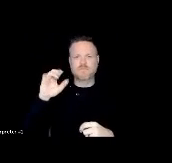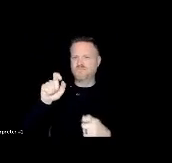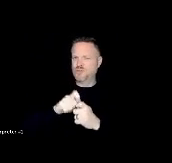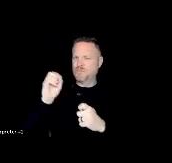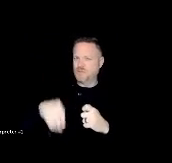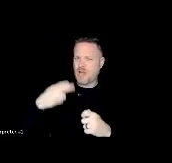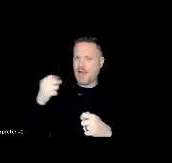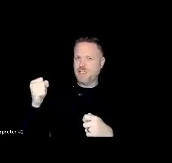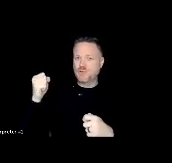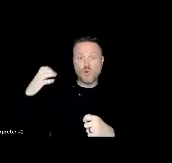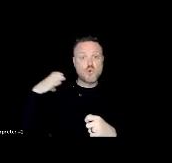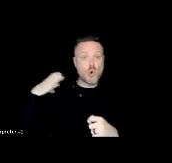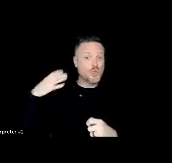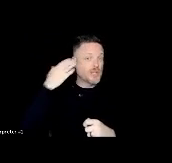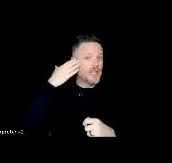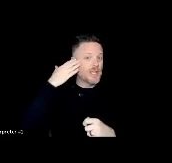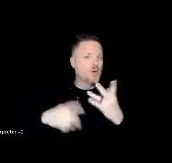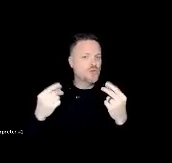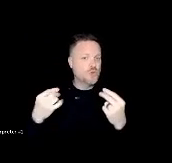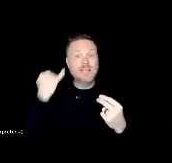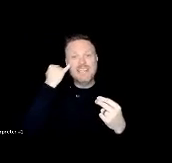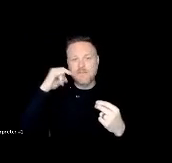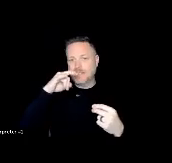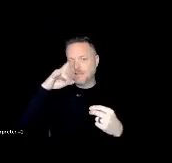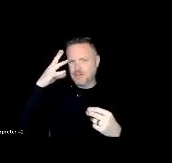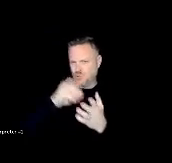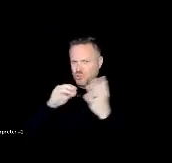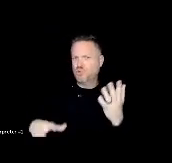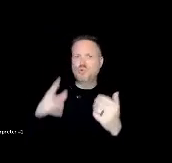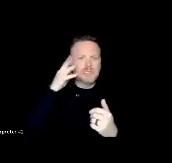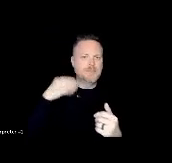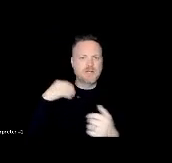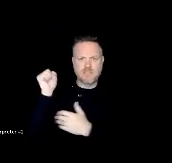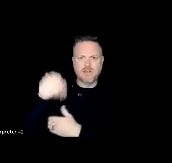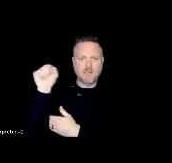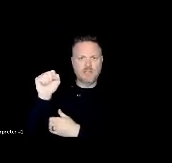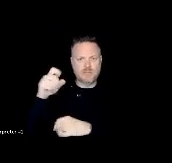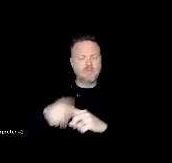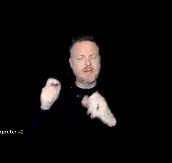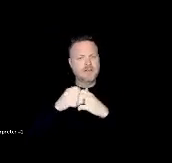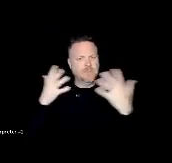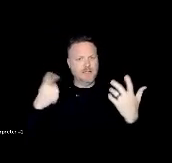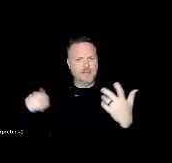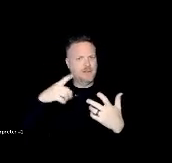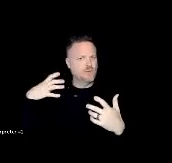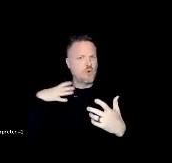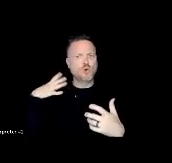knew what to do if a student was concussed. However, many didn't know or ignored it for the